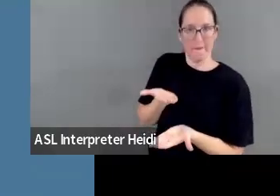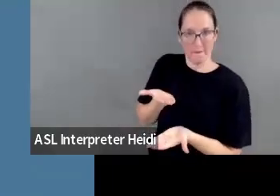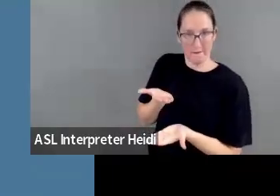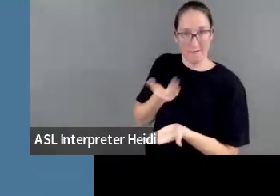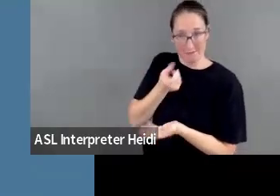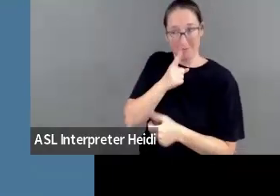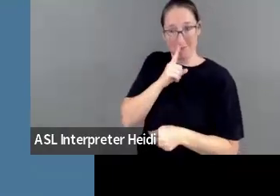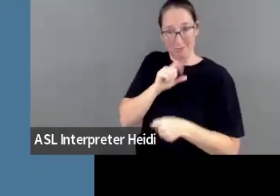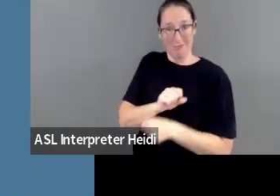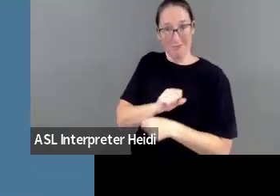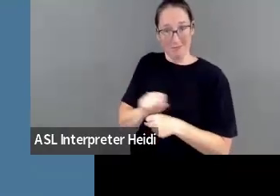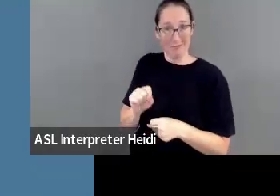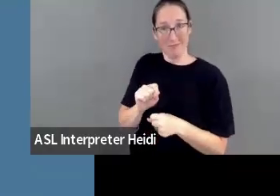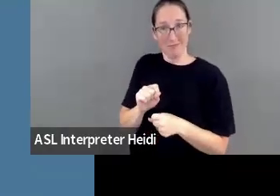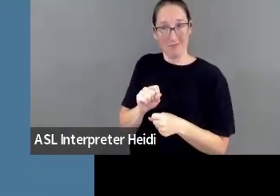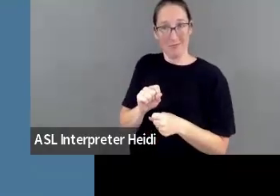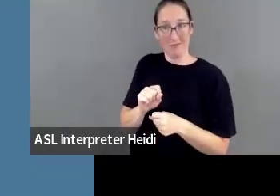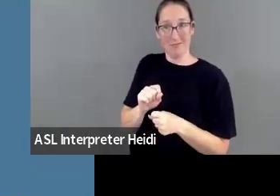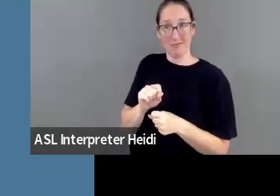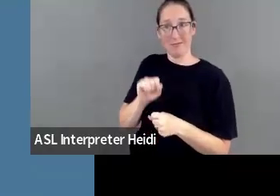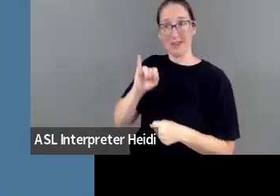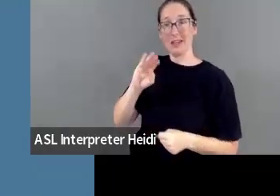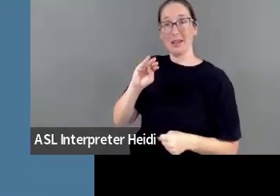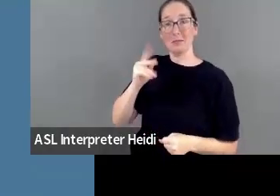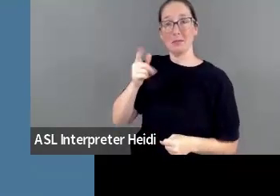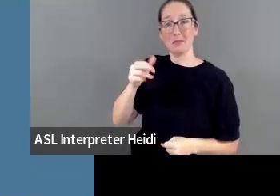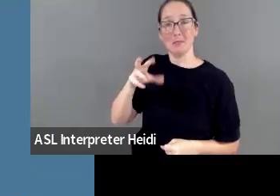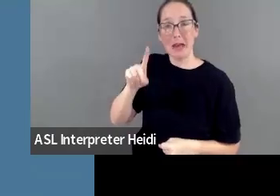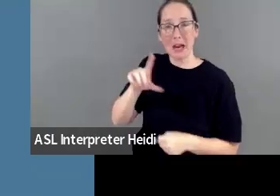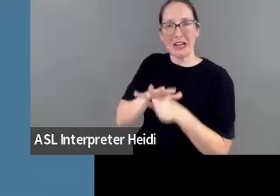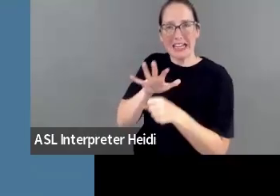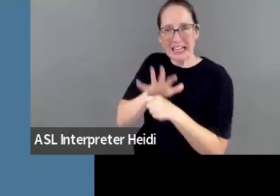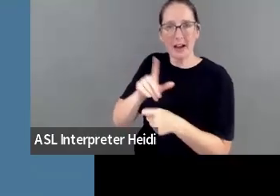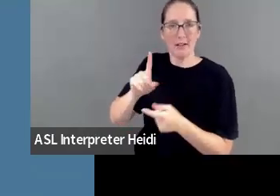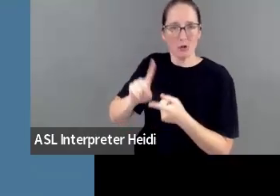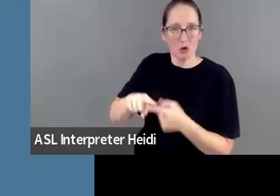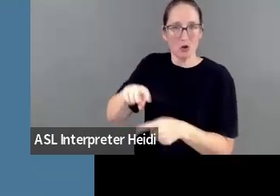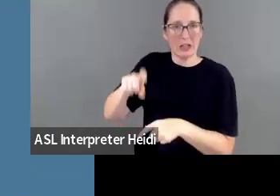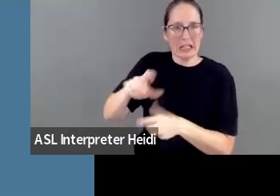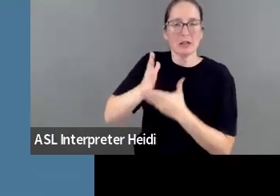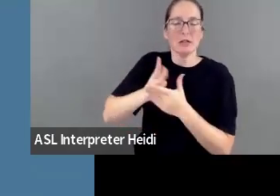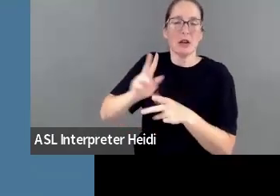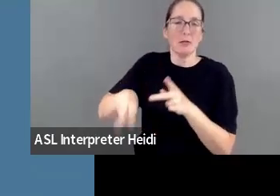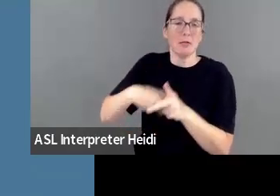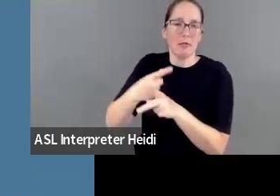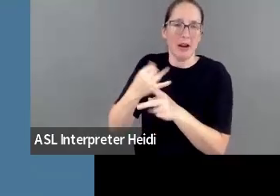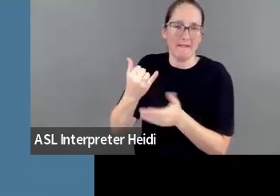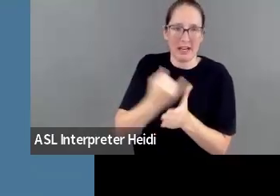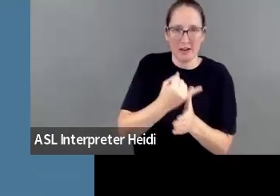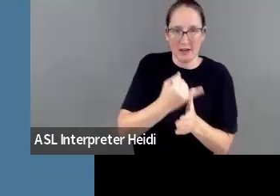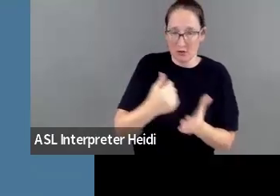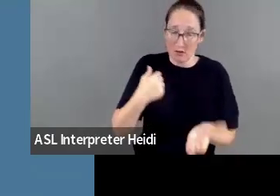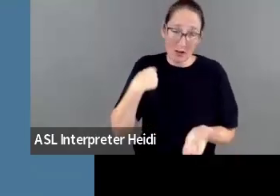of just the process of accessing medication, I mean even just getting